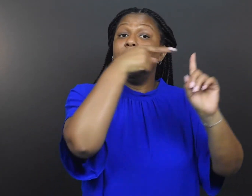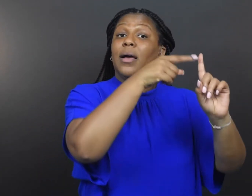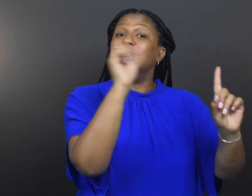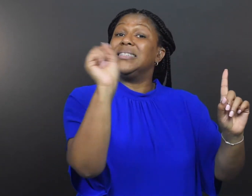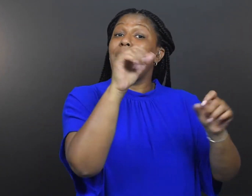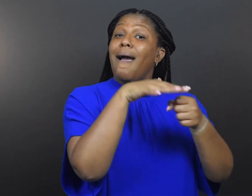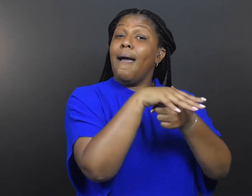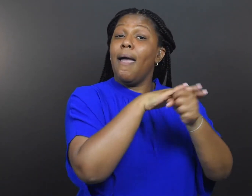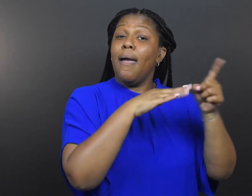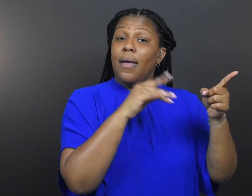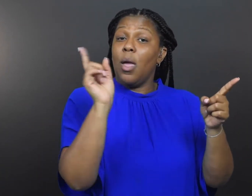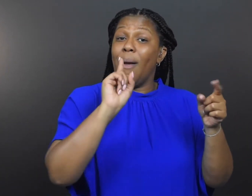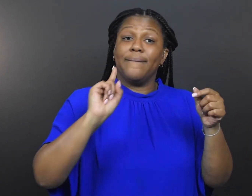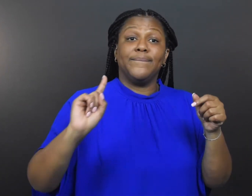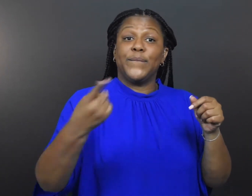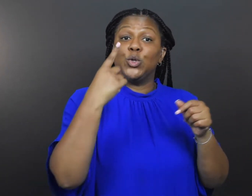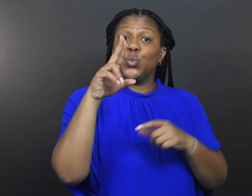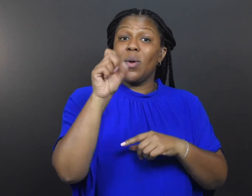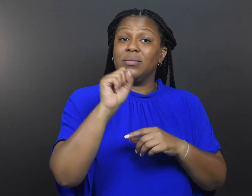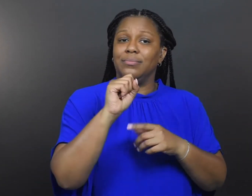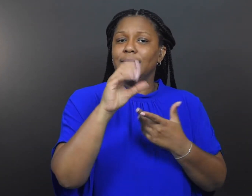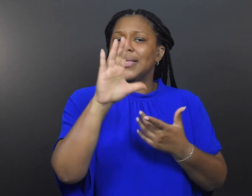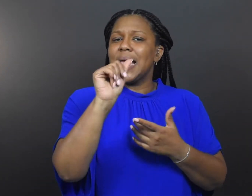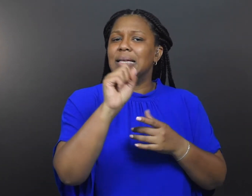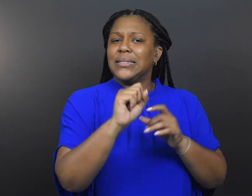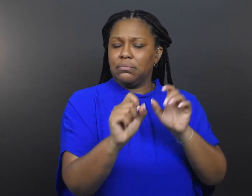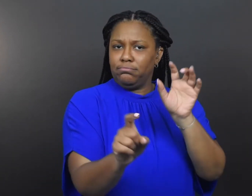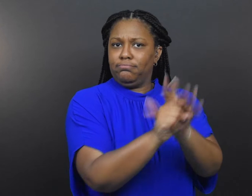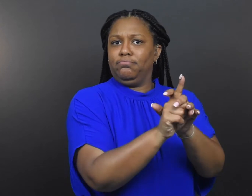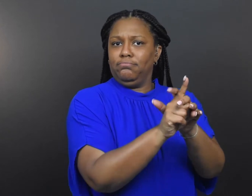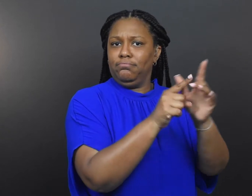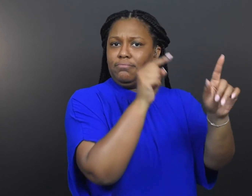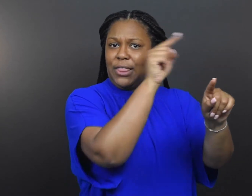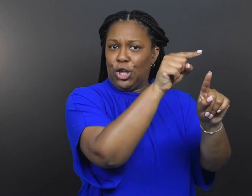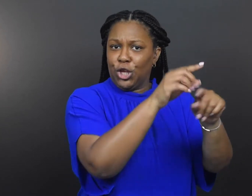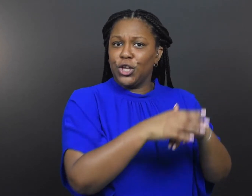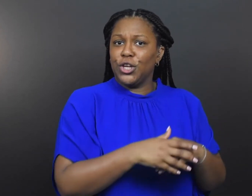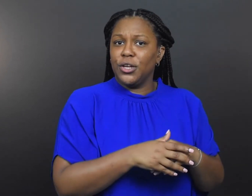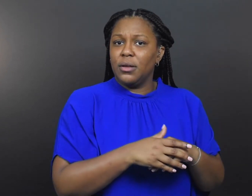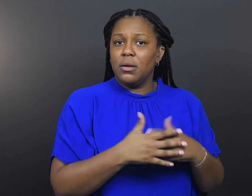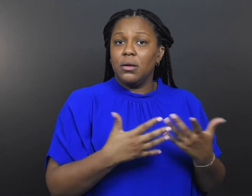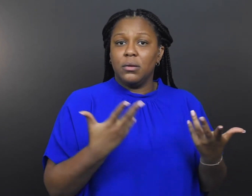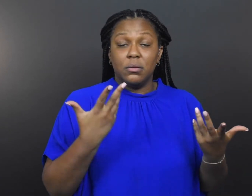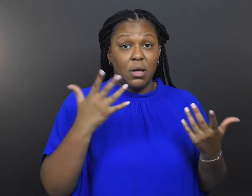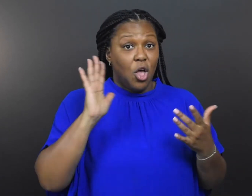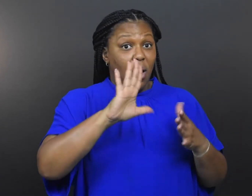In the Seattle area, where the first US cases were detected, much of the focus